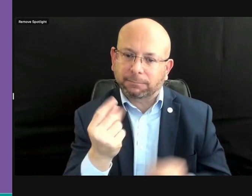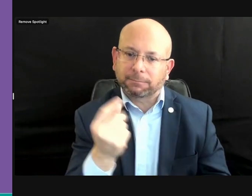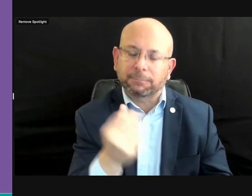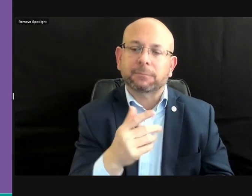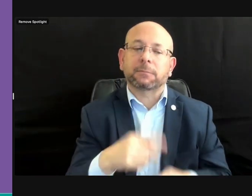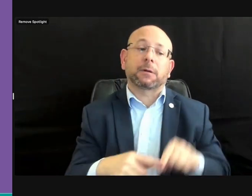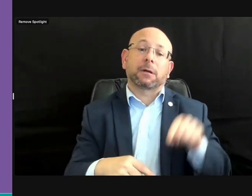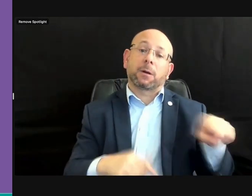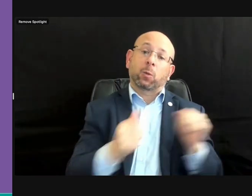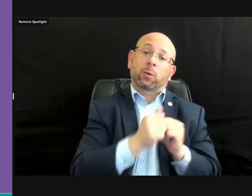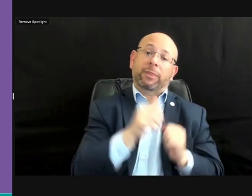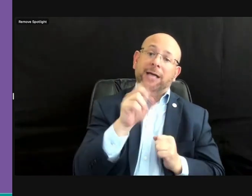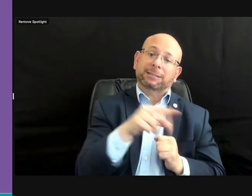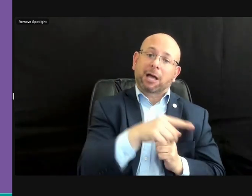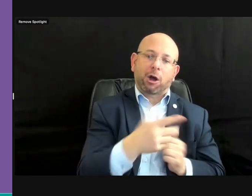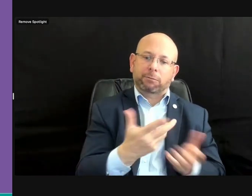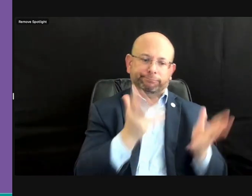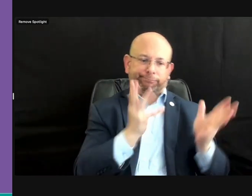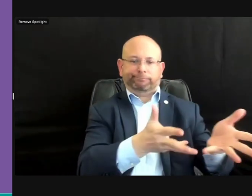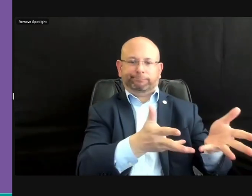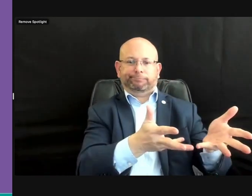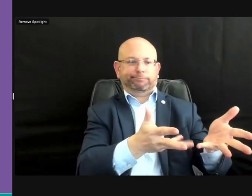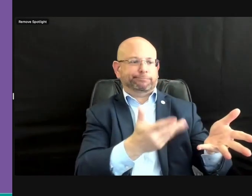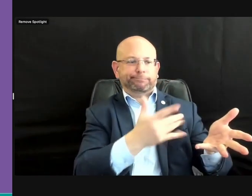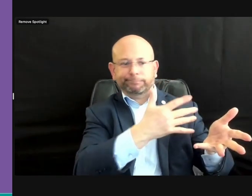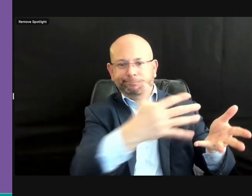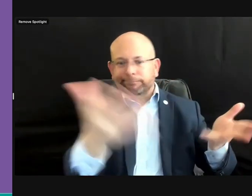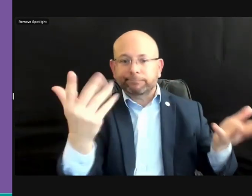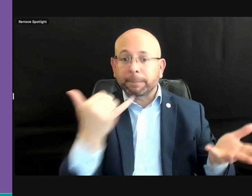And a human needs to back that up and clean up those errors.